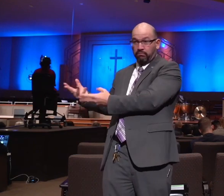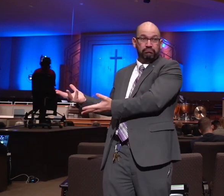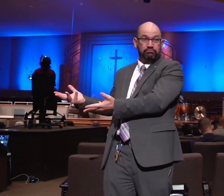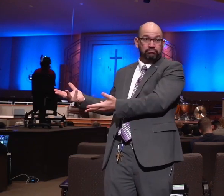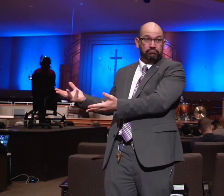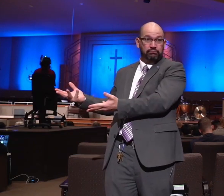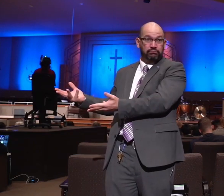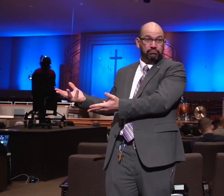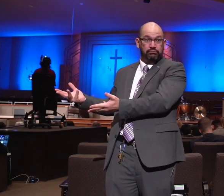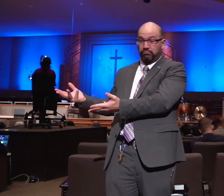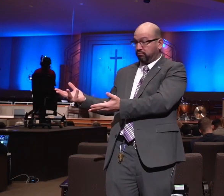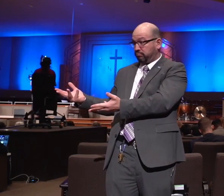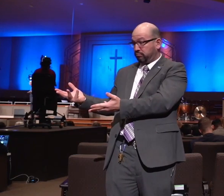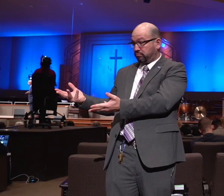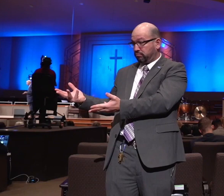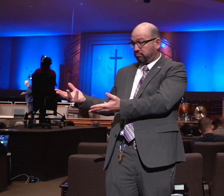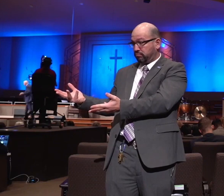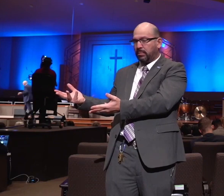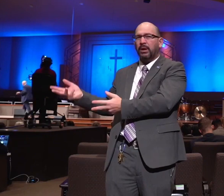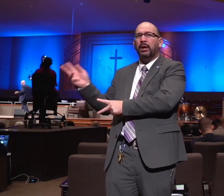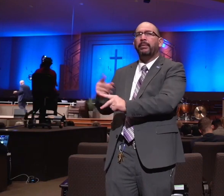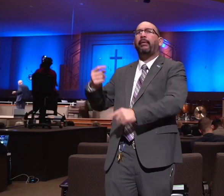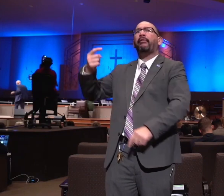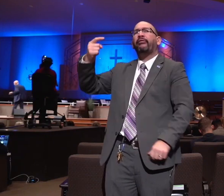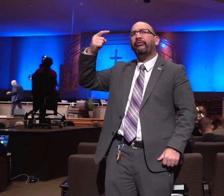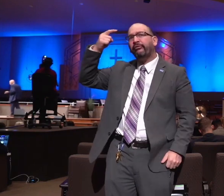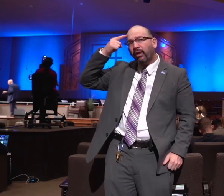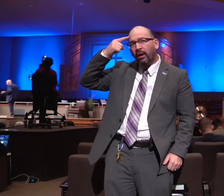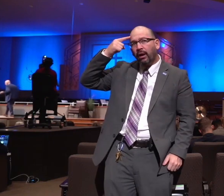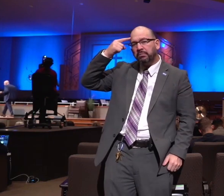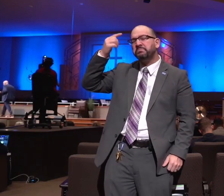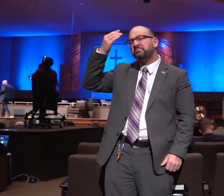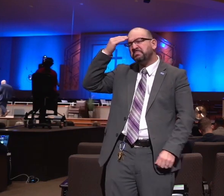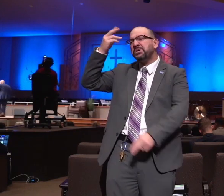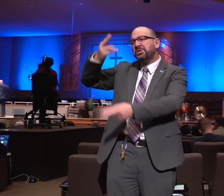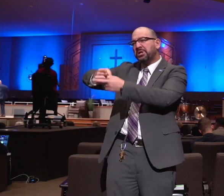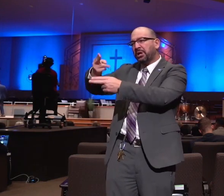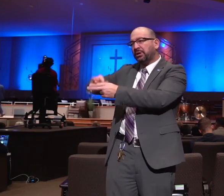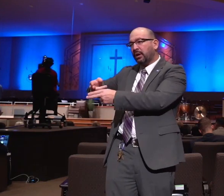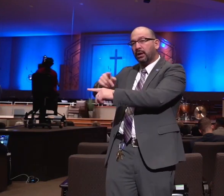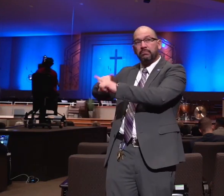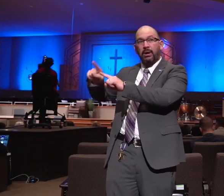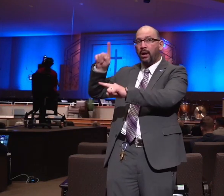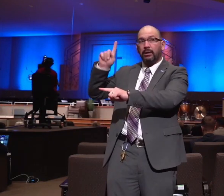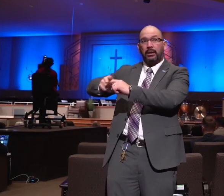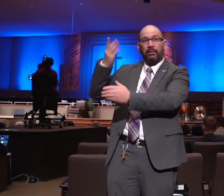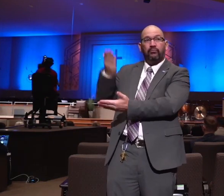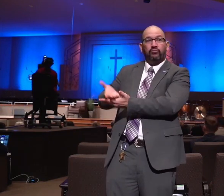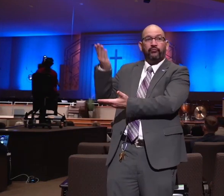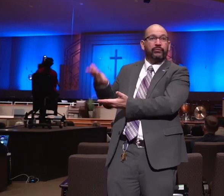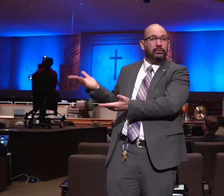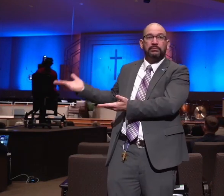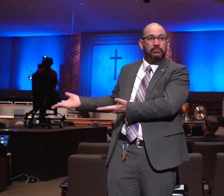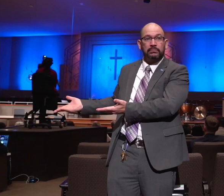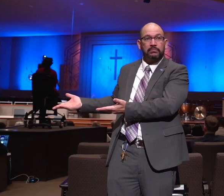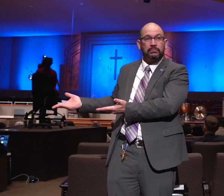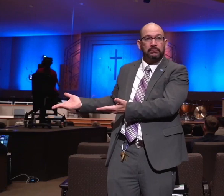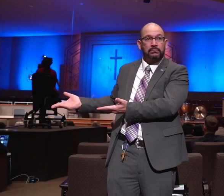now people postulate they speculate but you get all kinds of different answers